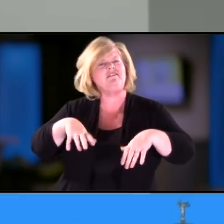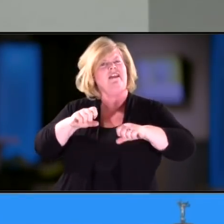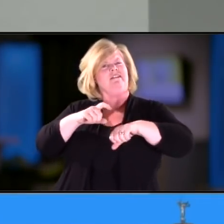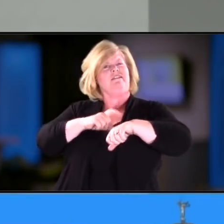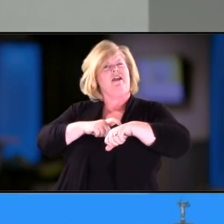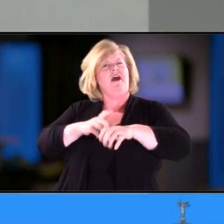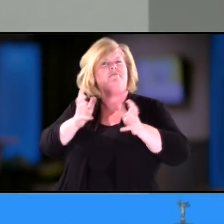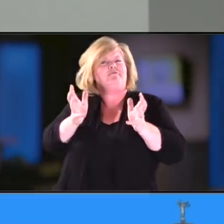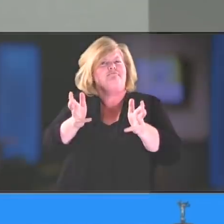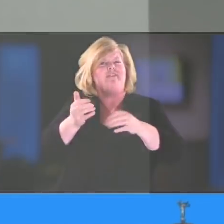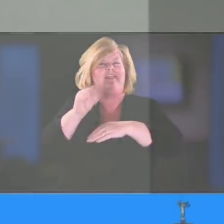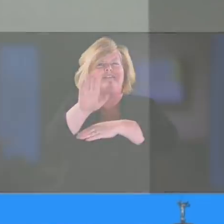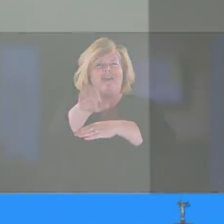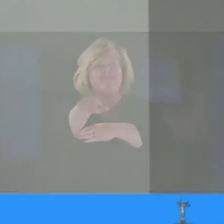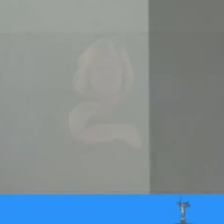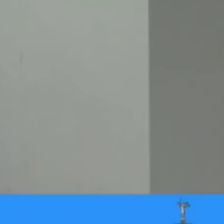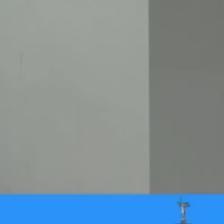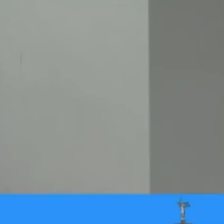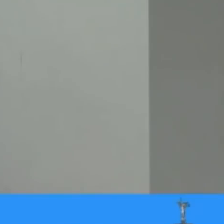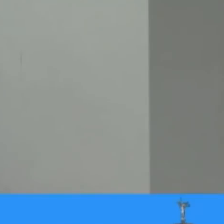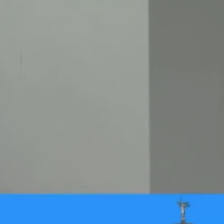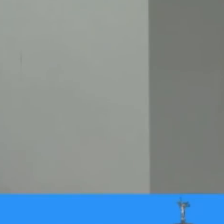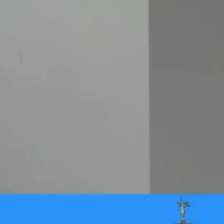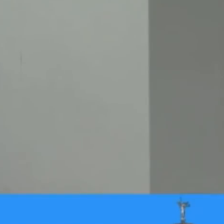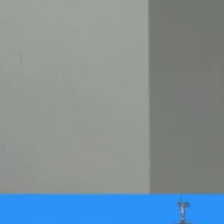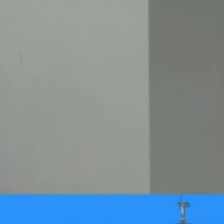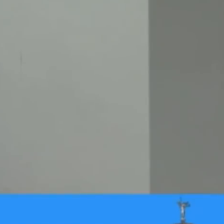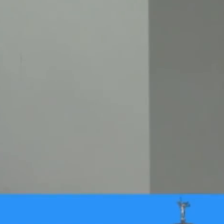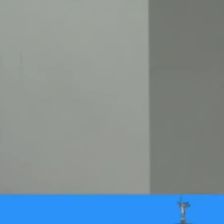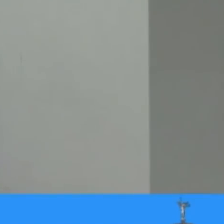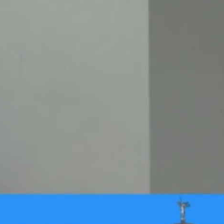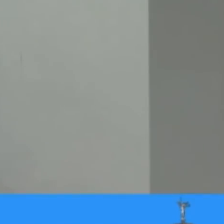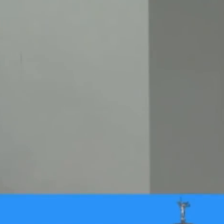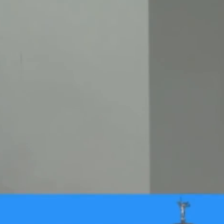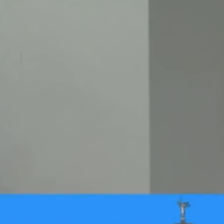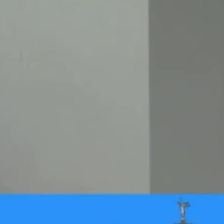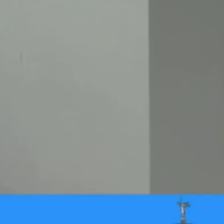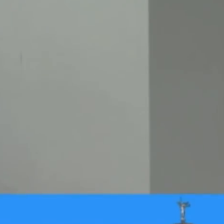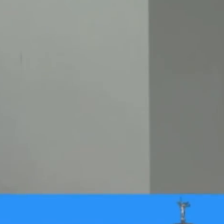Just to let you know I'm not able to speak quickly,